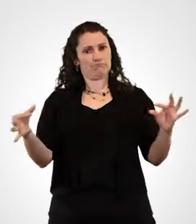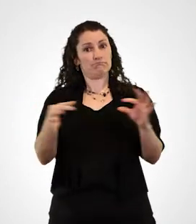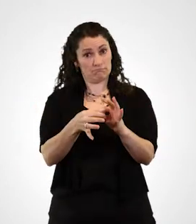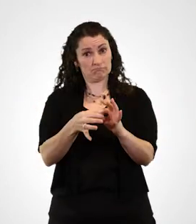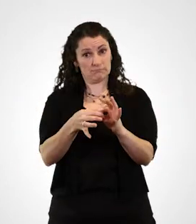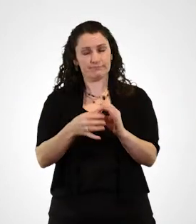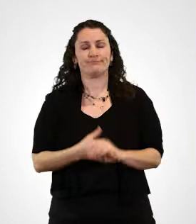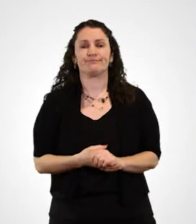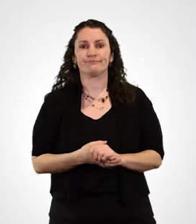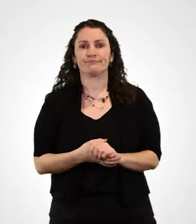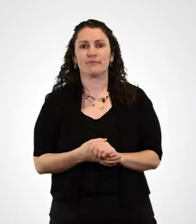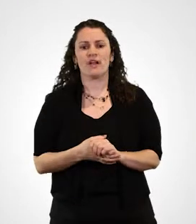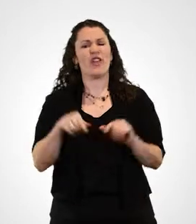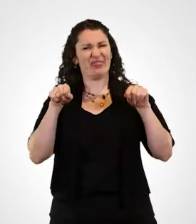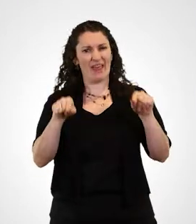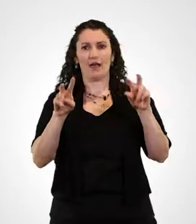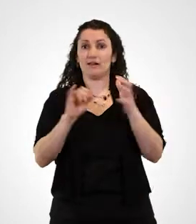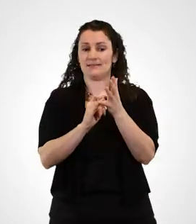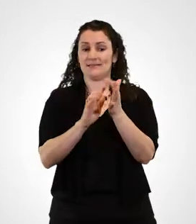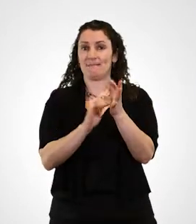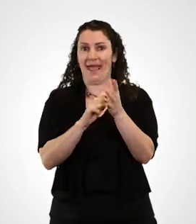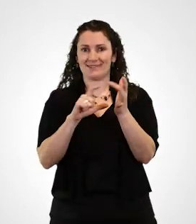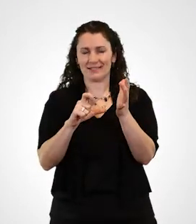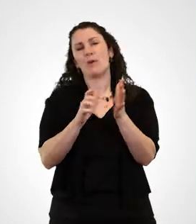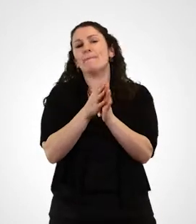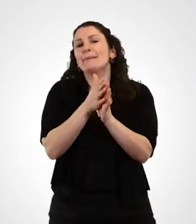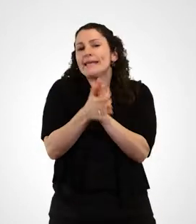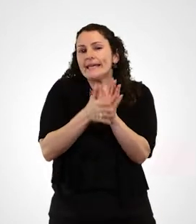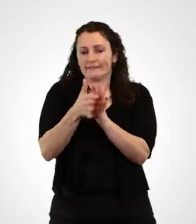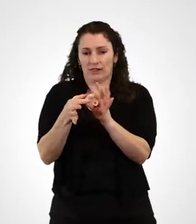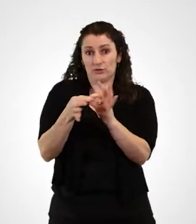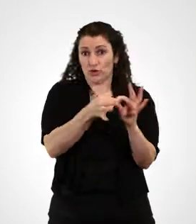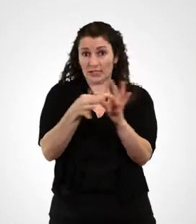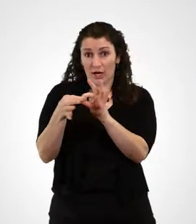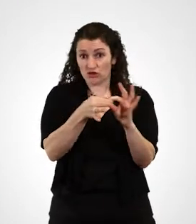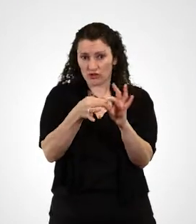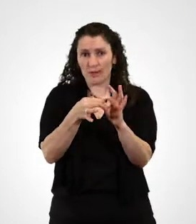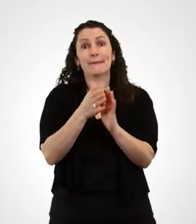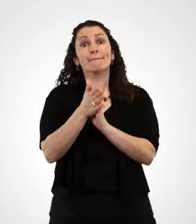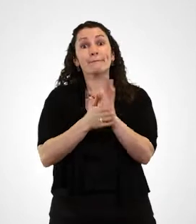And what you'll find is this semantic association, this meaningful association, really makes the letter-sound